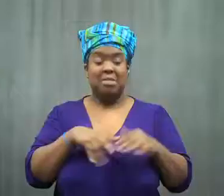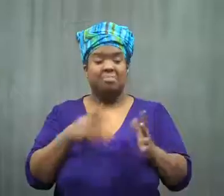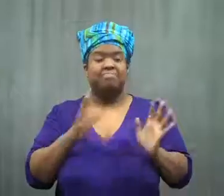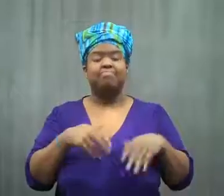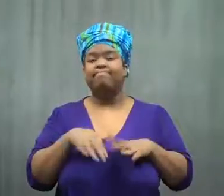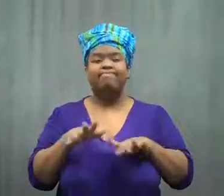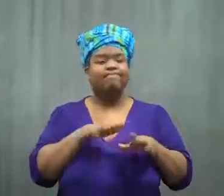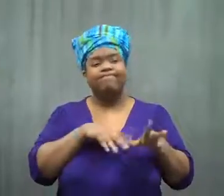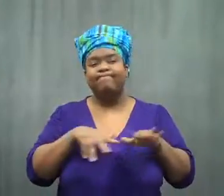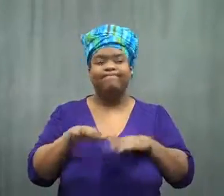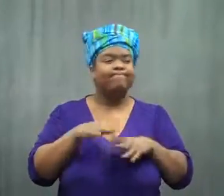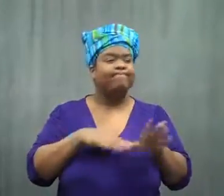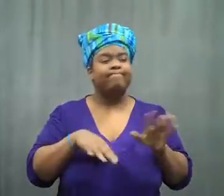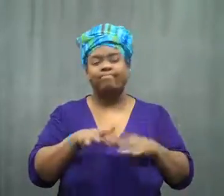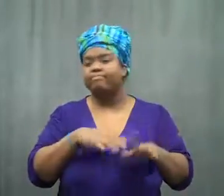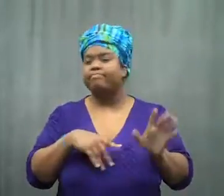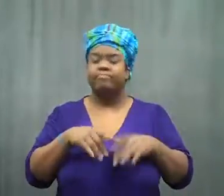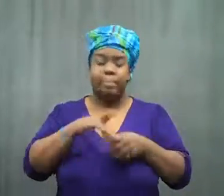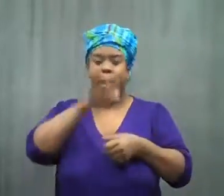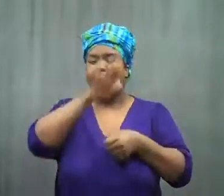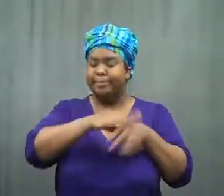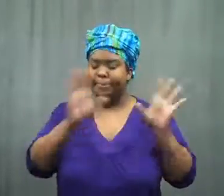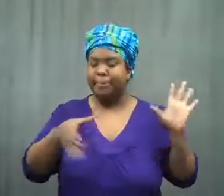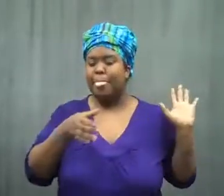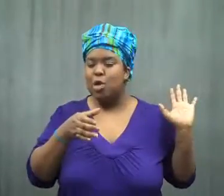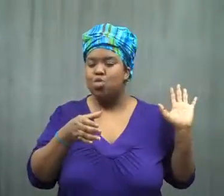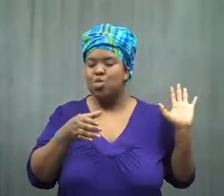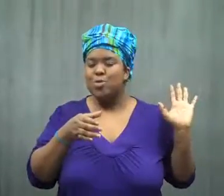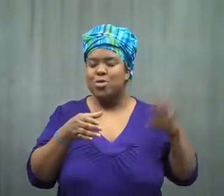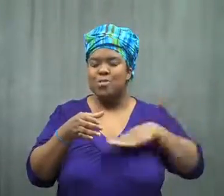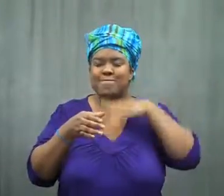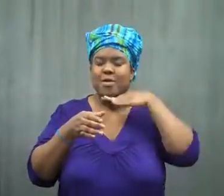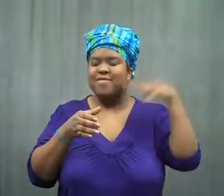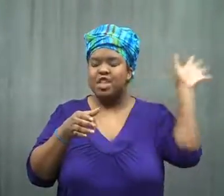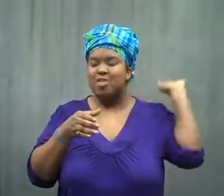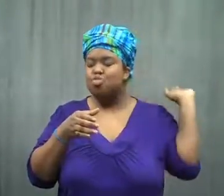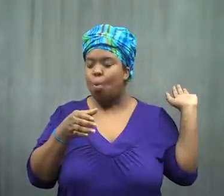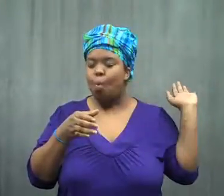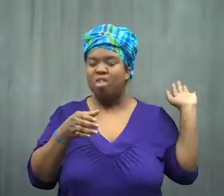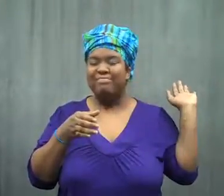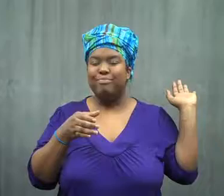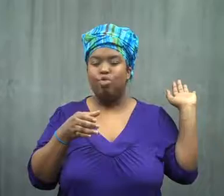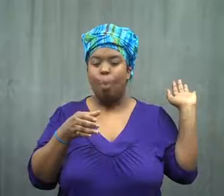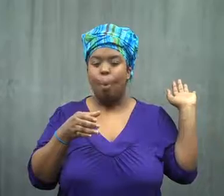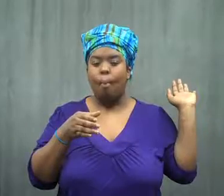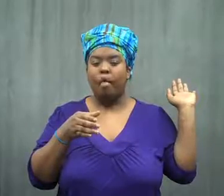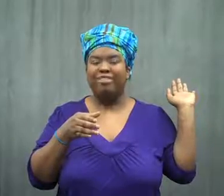Anyway, I was full and started on the soda, and started sucking on the straw.